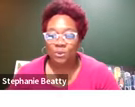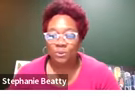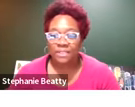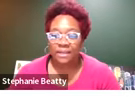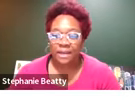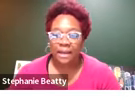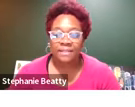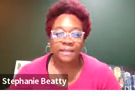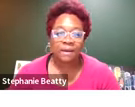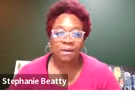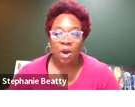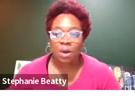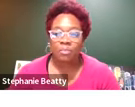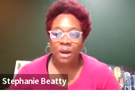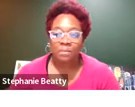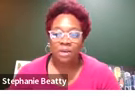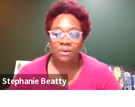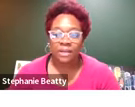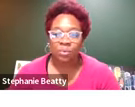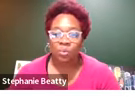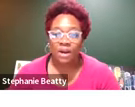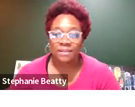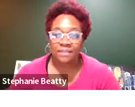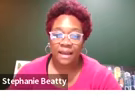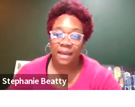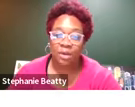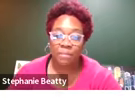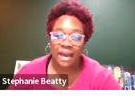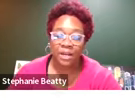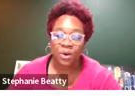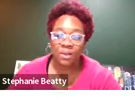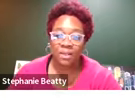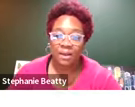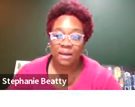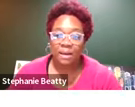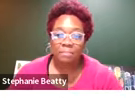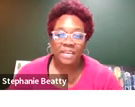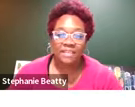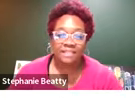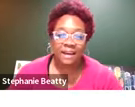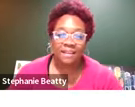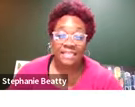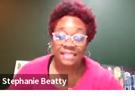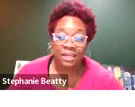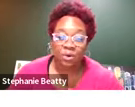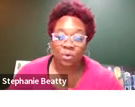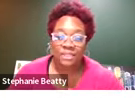used in ASL are primarily, what? A, grammatical? B, stylistic?